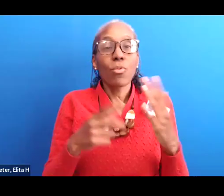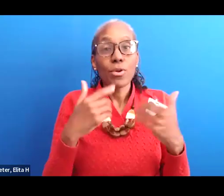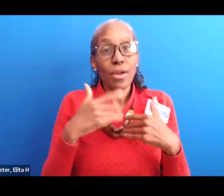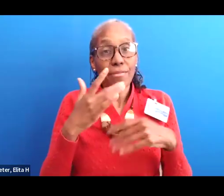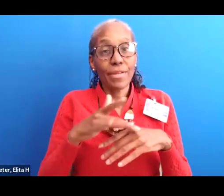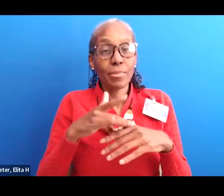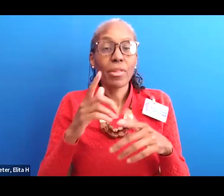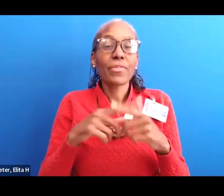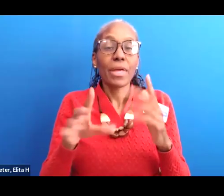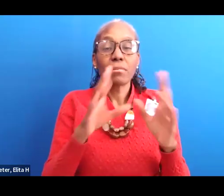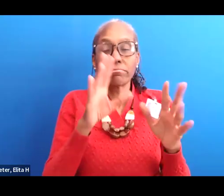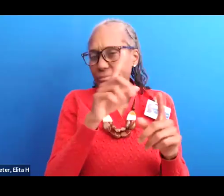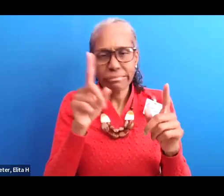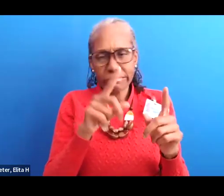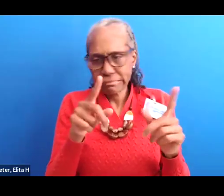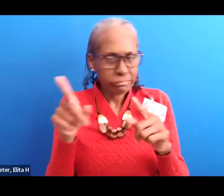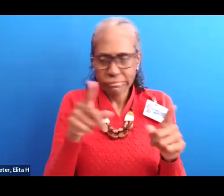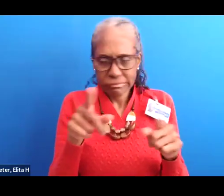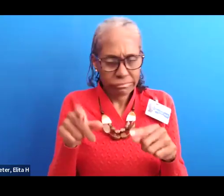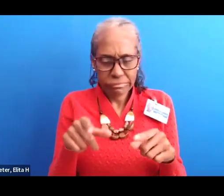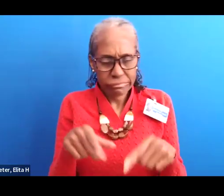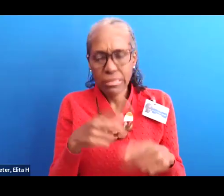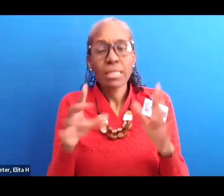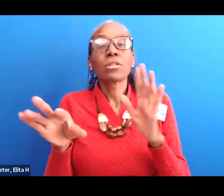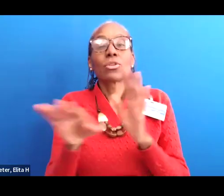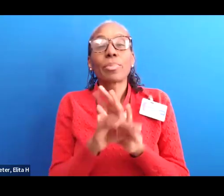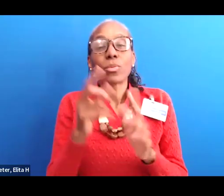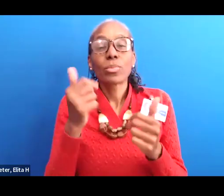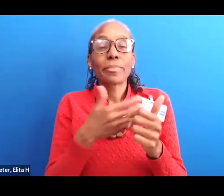You get the one that's most correct for you. But going back to the straws,